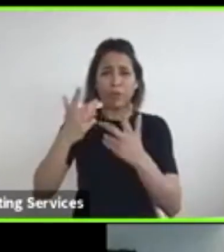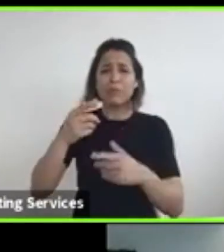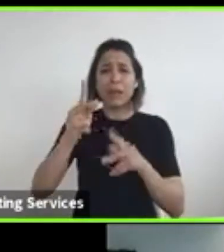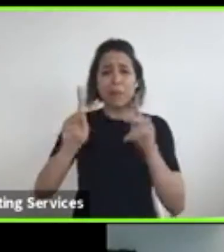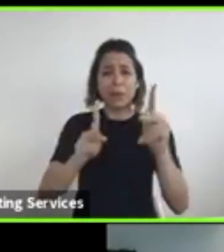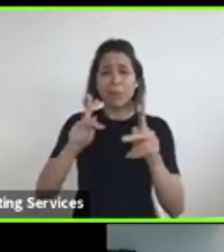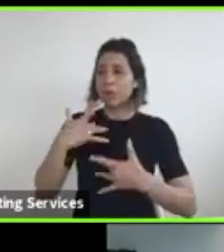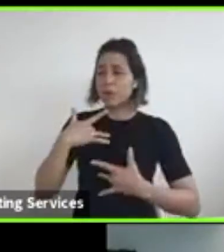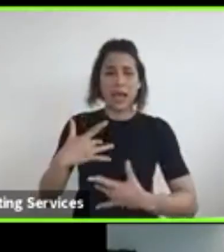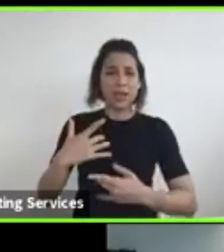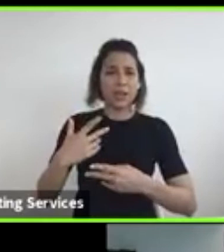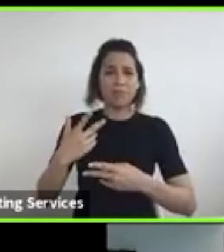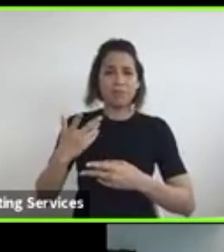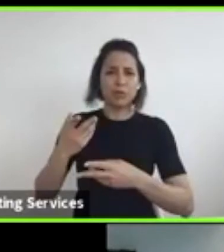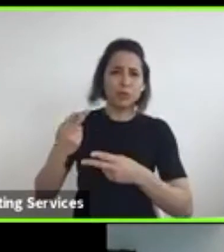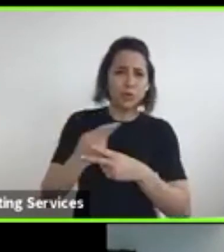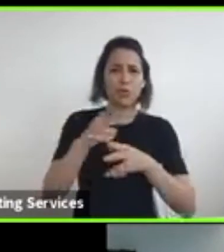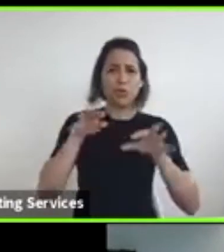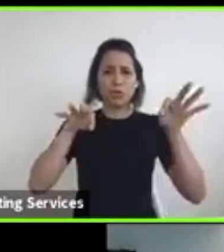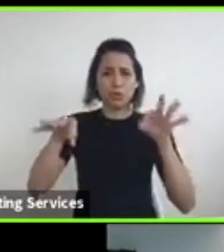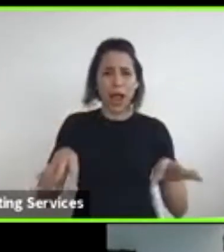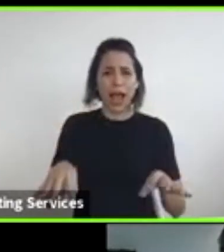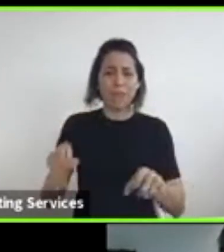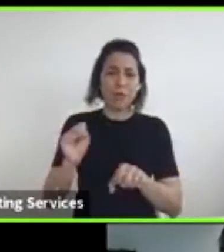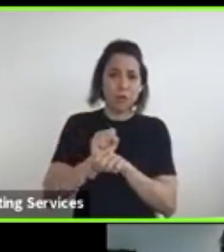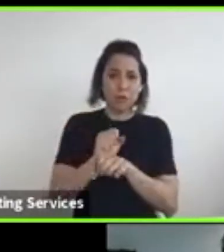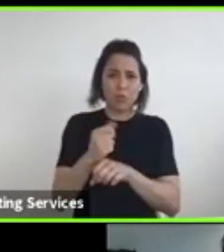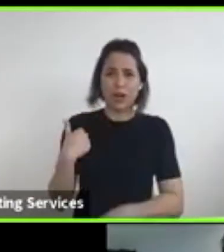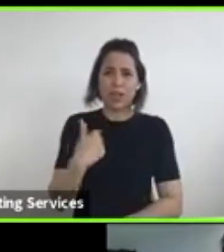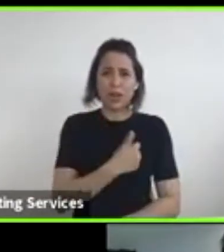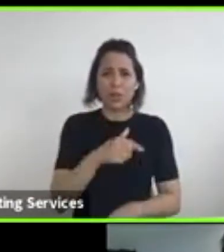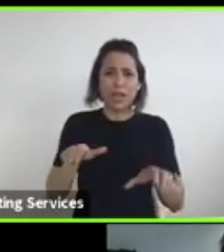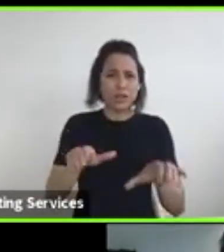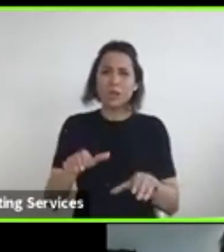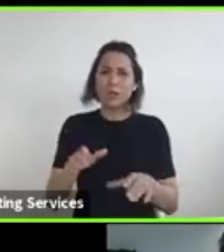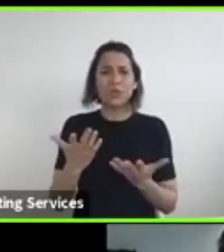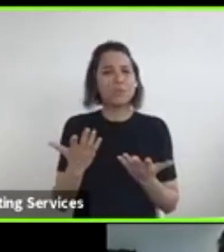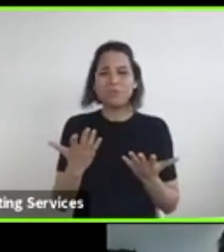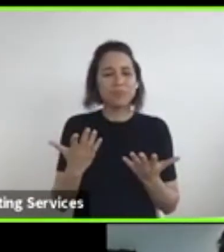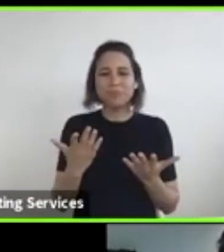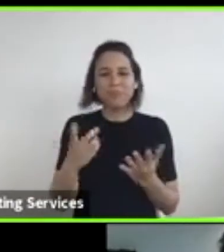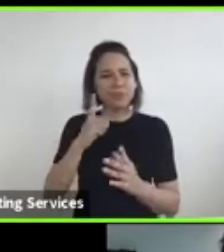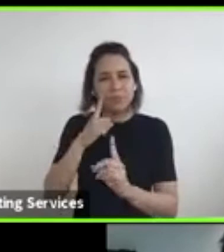THROUGH THE WORK THAT IT IS THAT WE DO -- IT'S JUST, YOU KNOW, PROVIDING -- PROVIDING